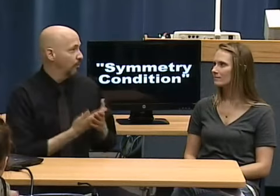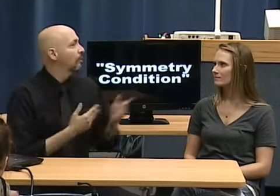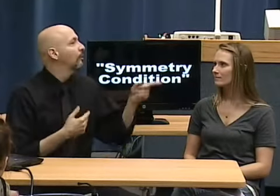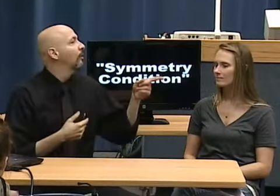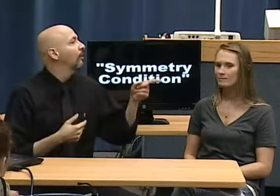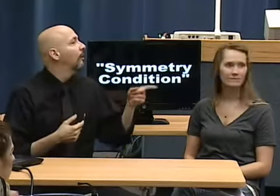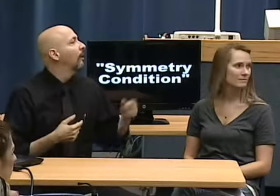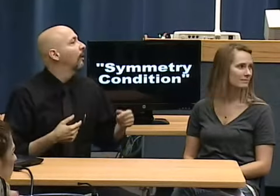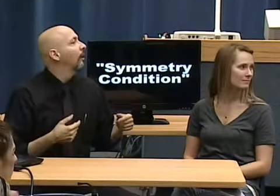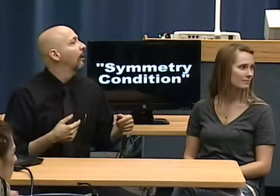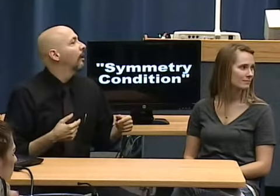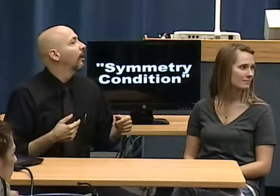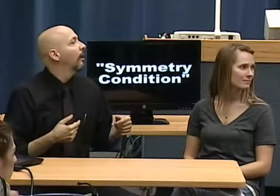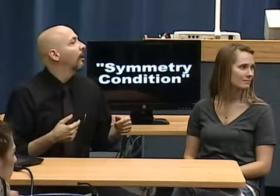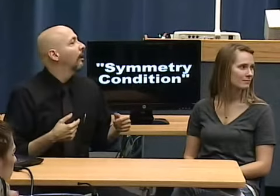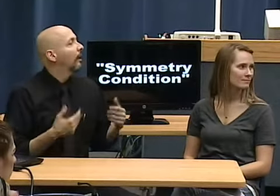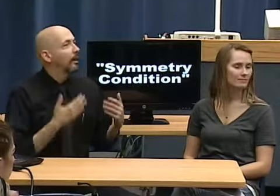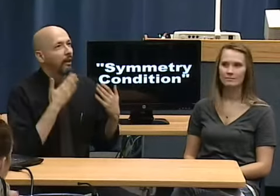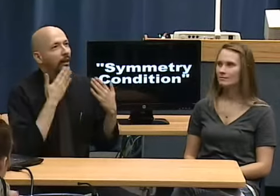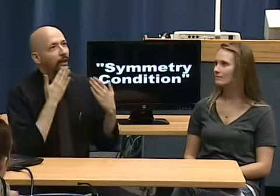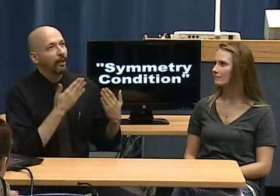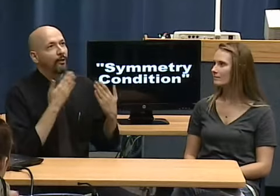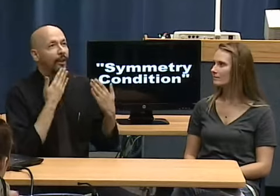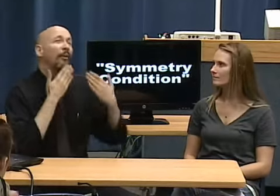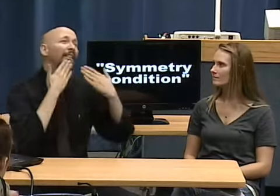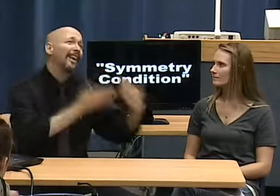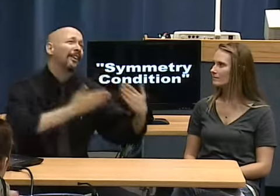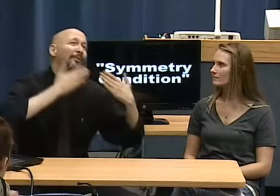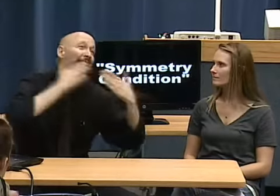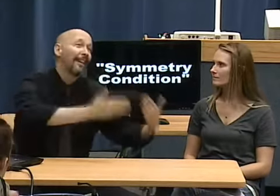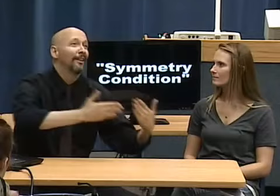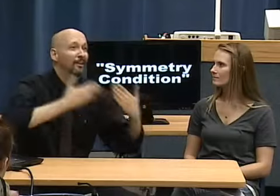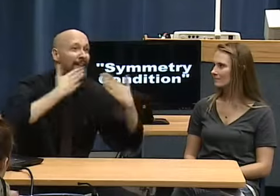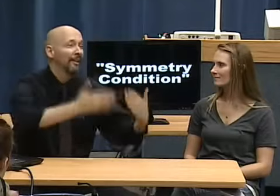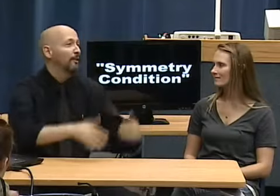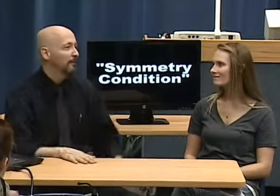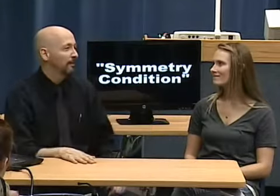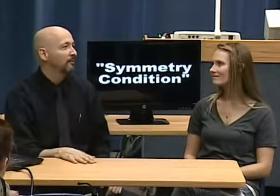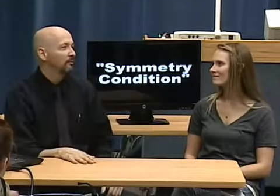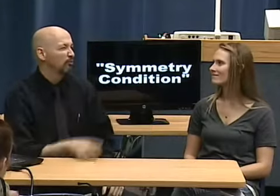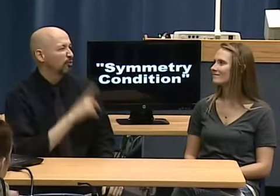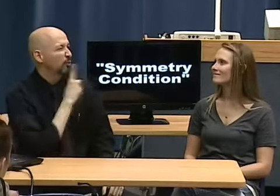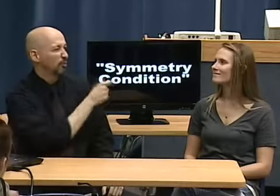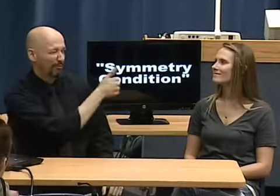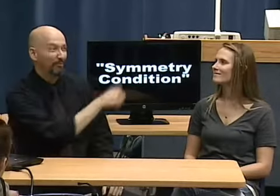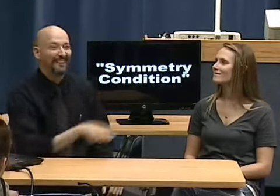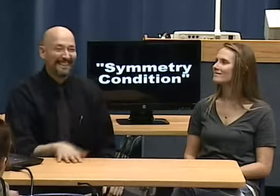Good. You? Gratitude. Thank you, thank you, thank you! Sure.